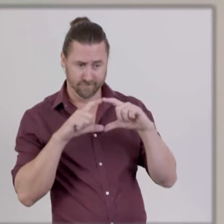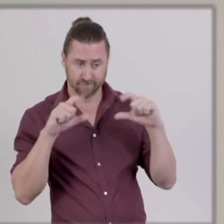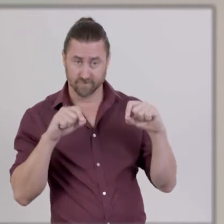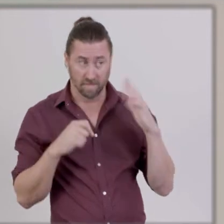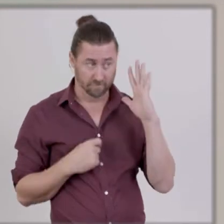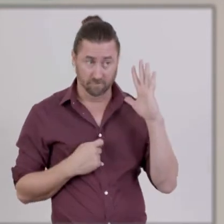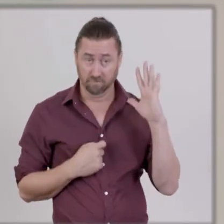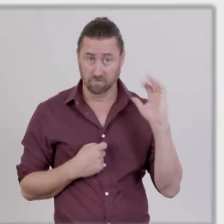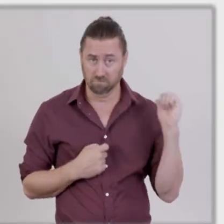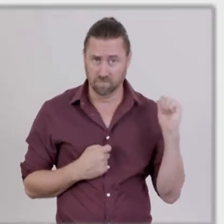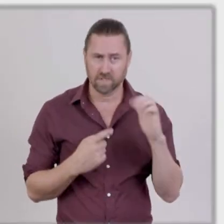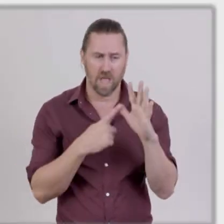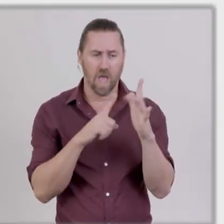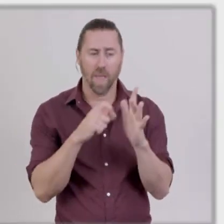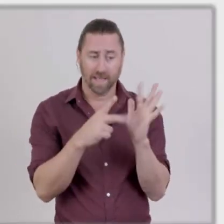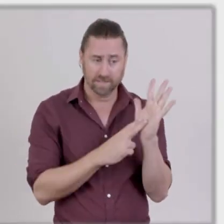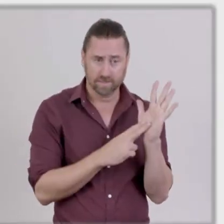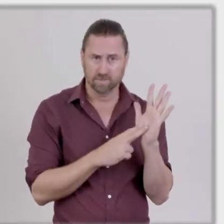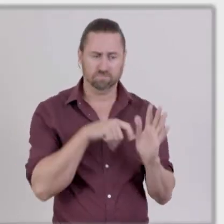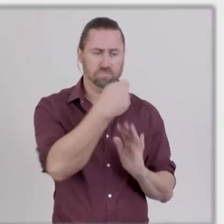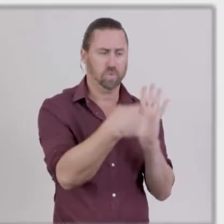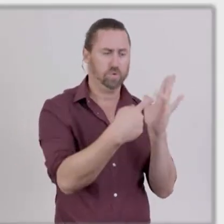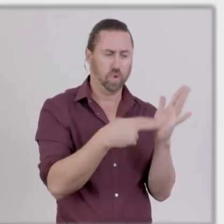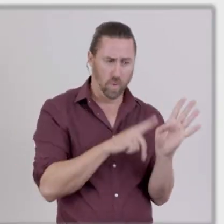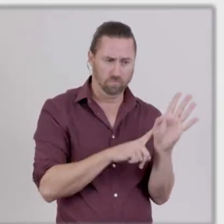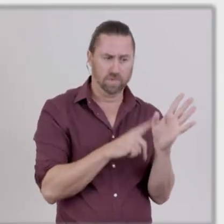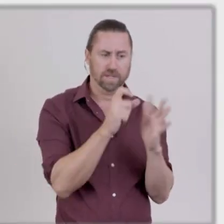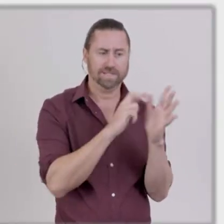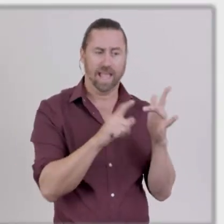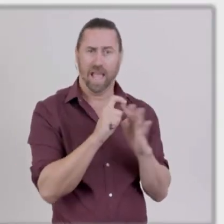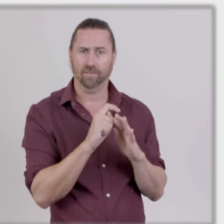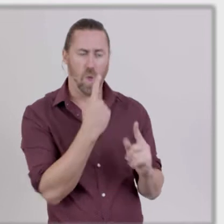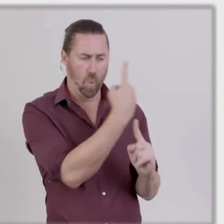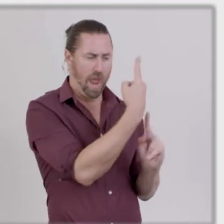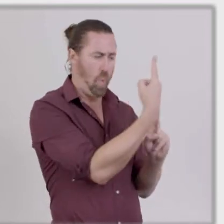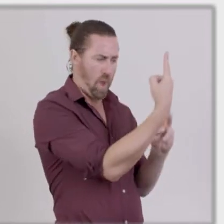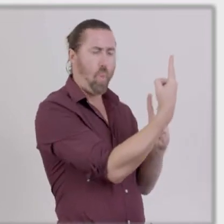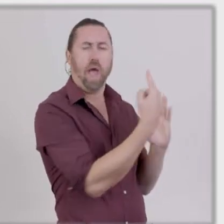I can see that Aiden, Tony and David will each get one whole sandwich,